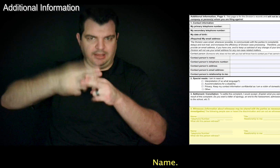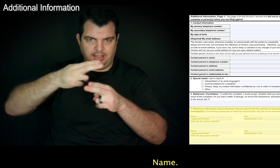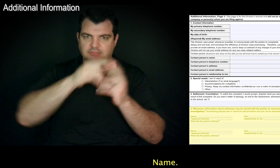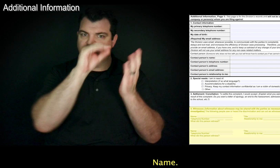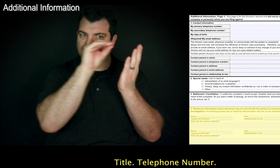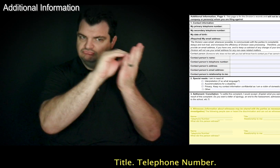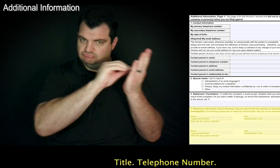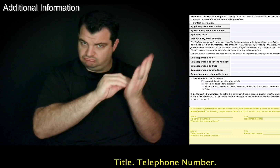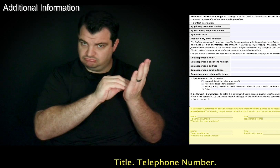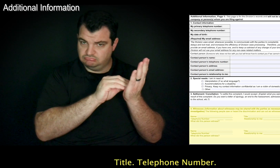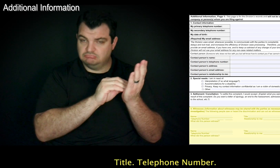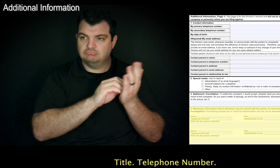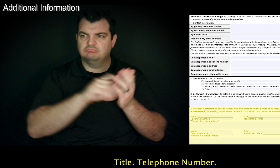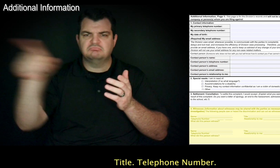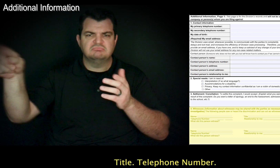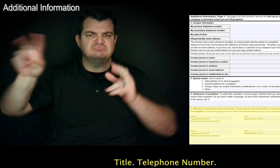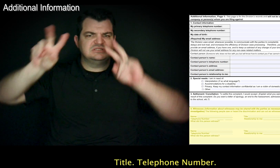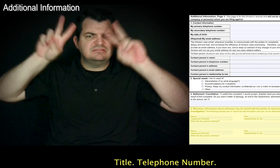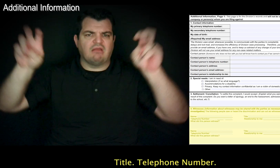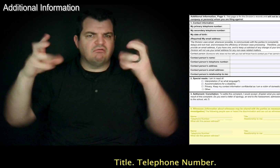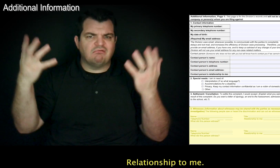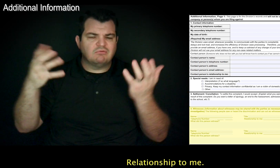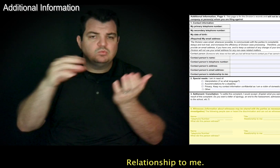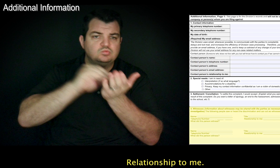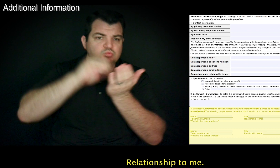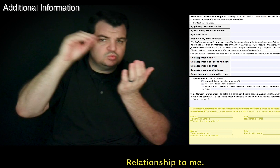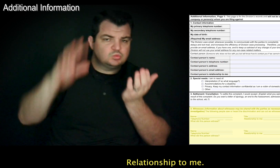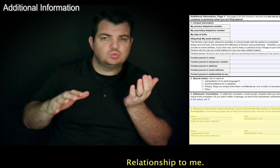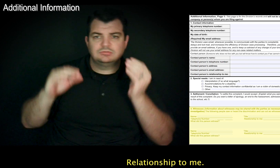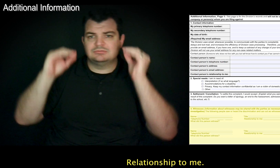Name. Title. Telephone Number. Relationship to me.